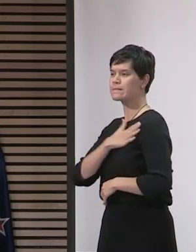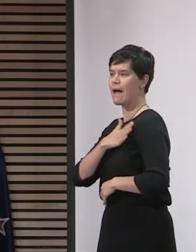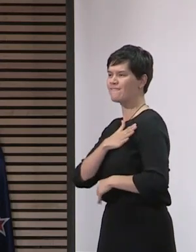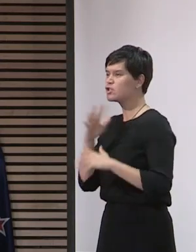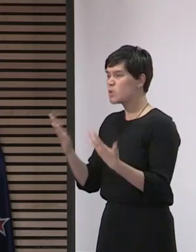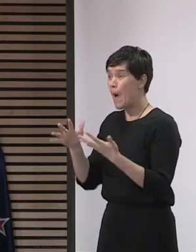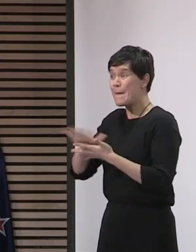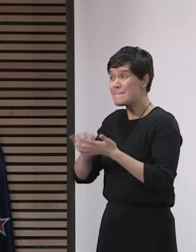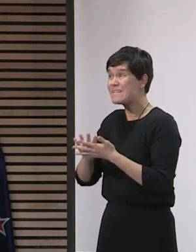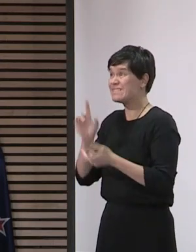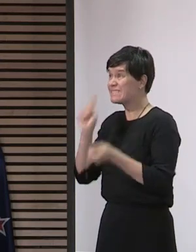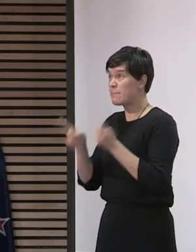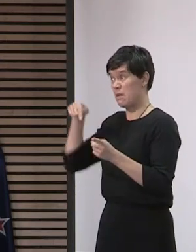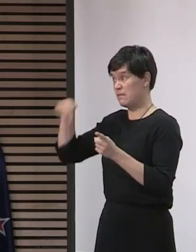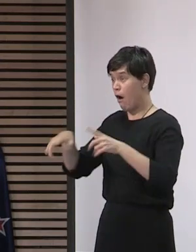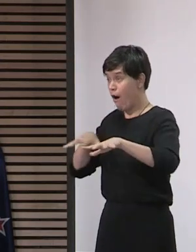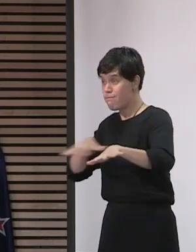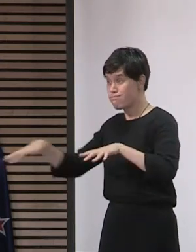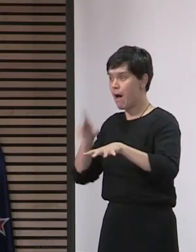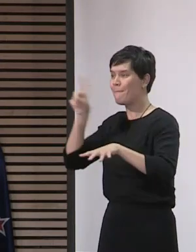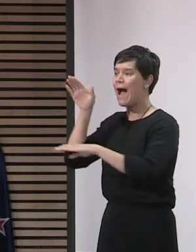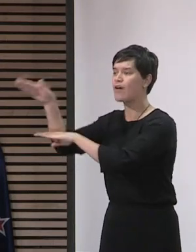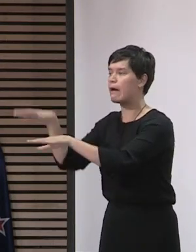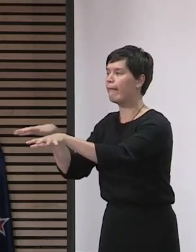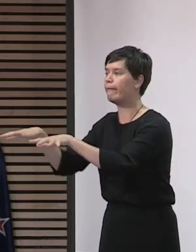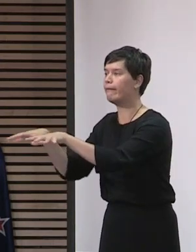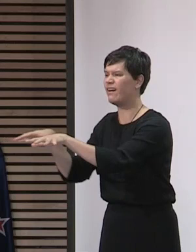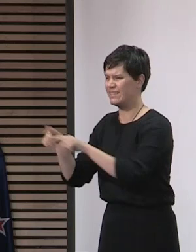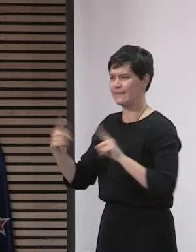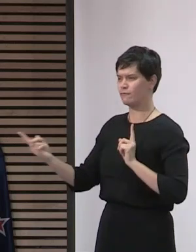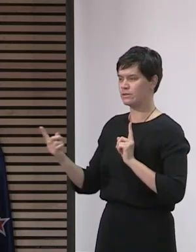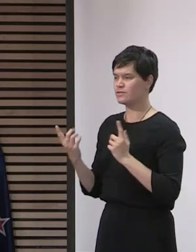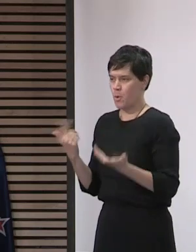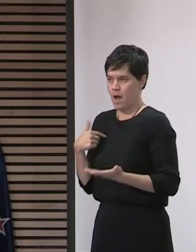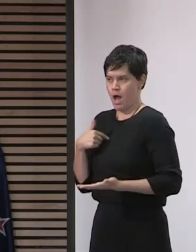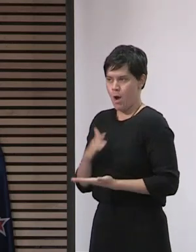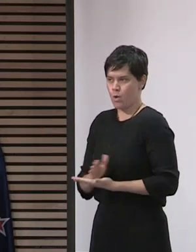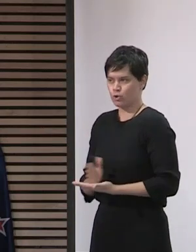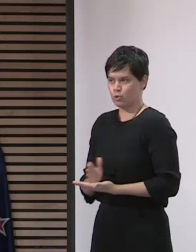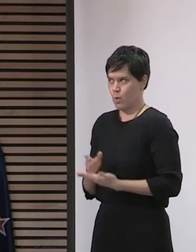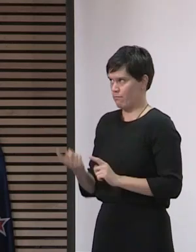move a little bit more than the quake implies in terms of